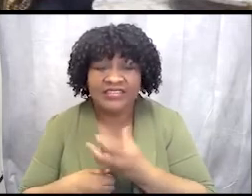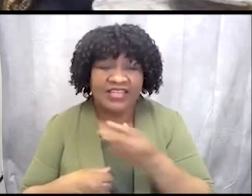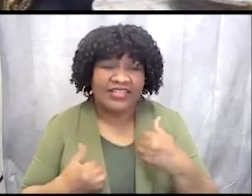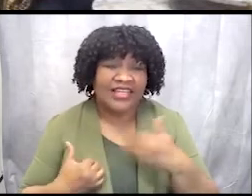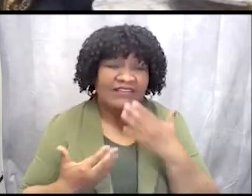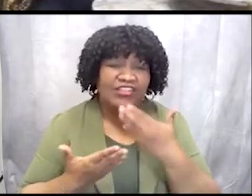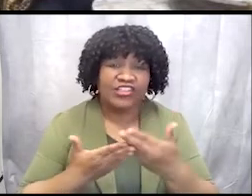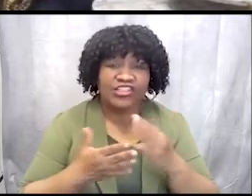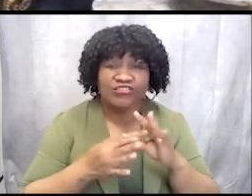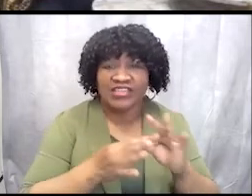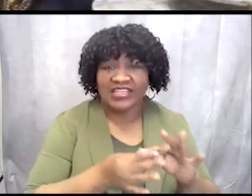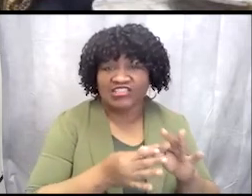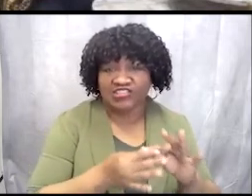And at the core of any good school,